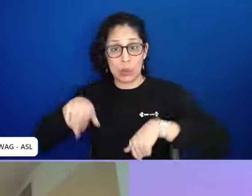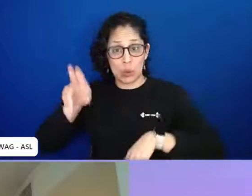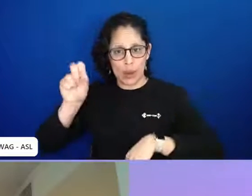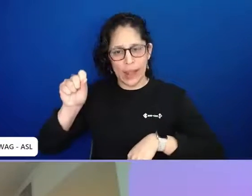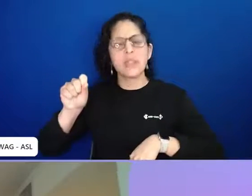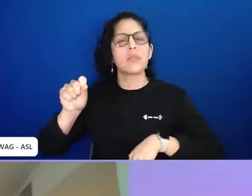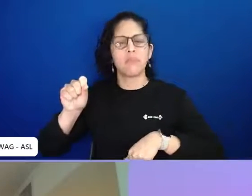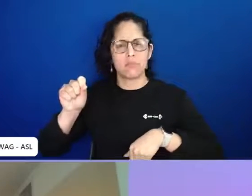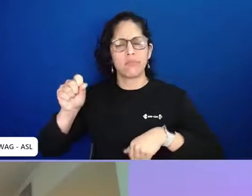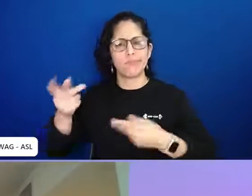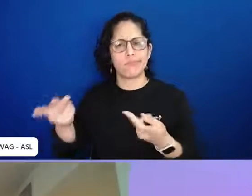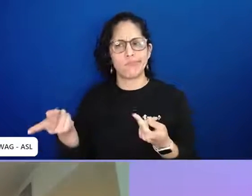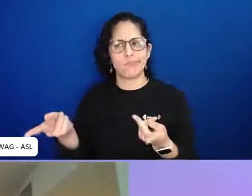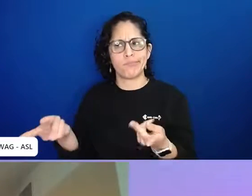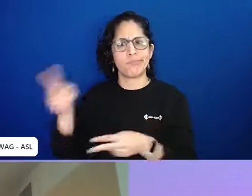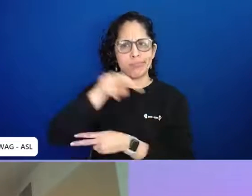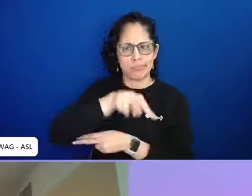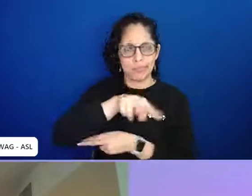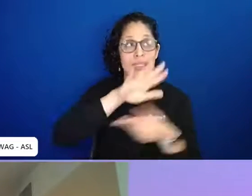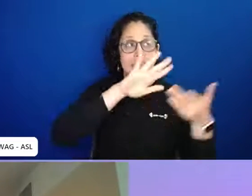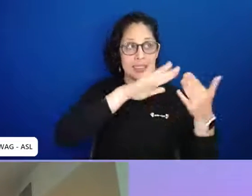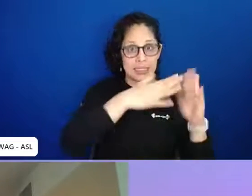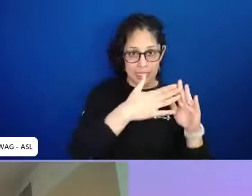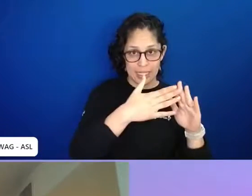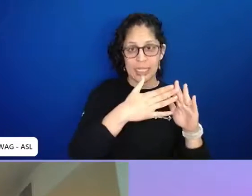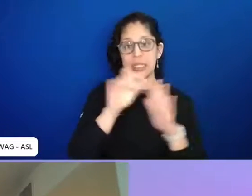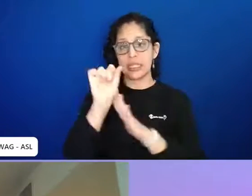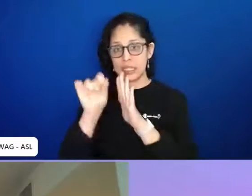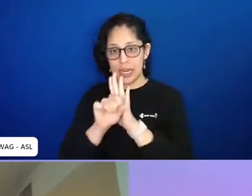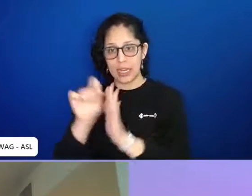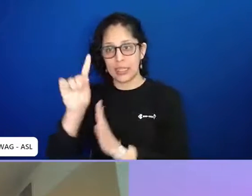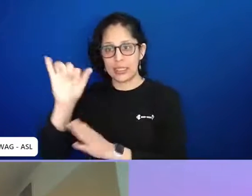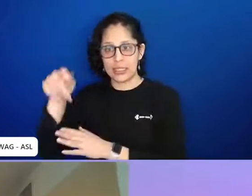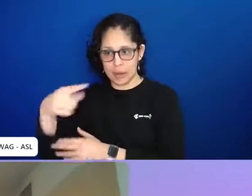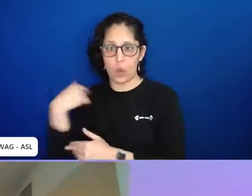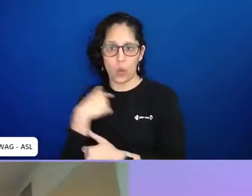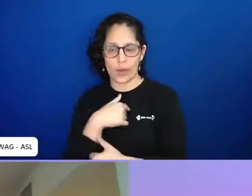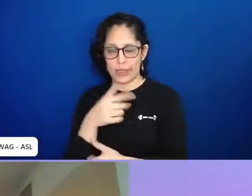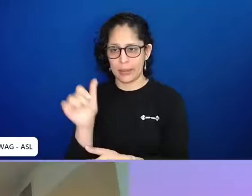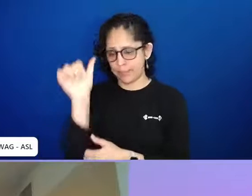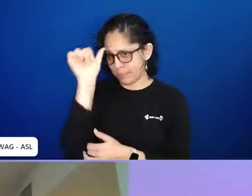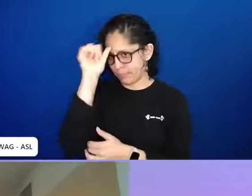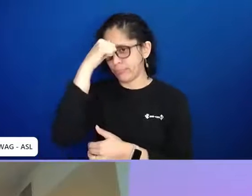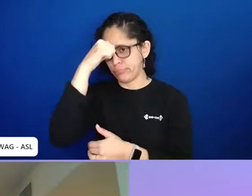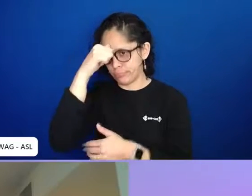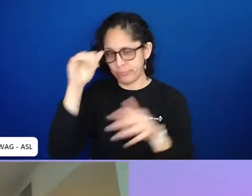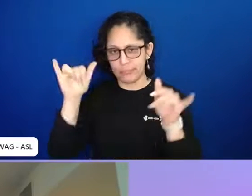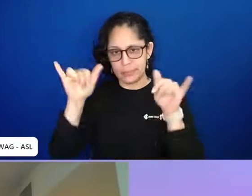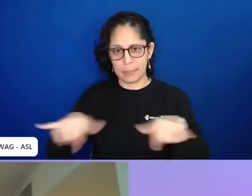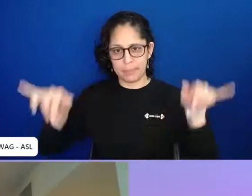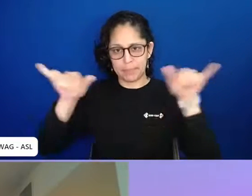and the state. And county, or region. But in the united states, it's a different order, it's putting your city,